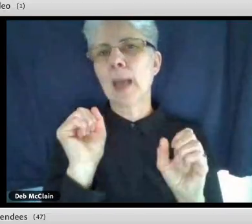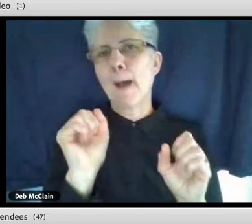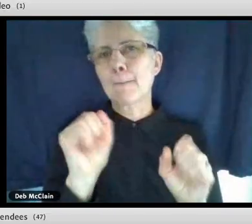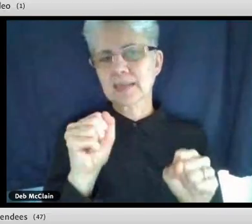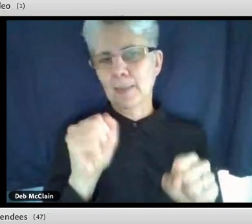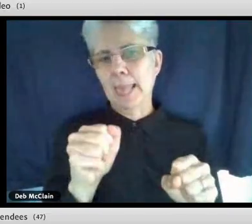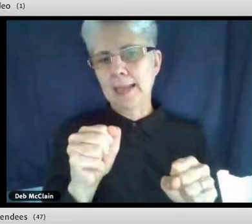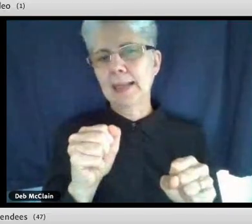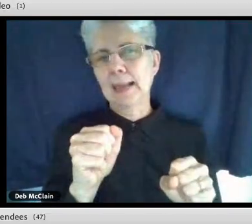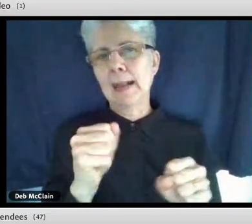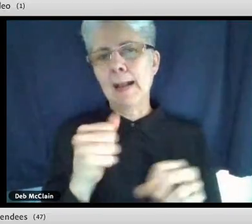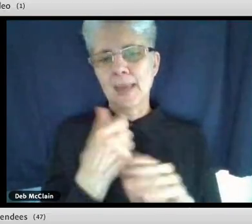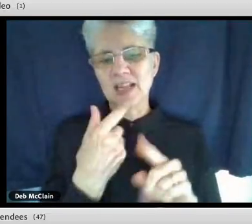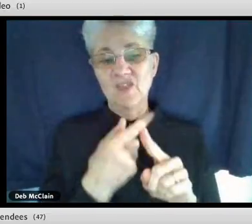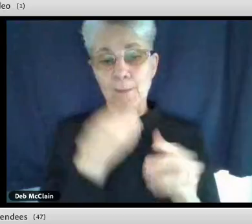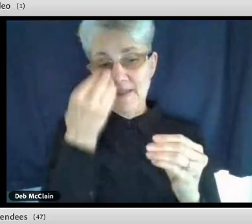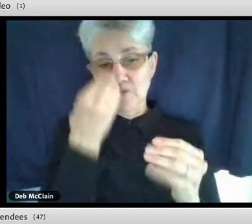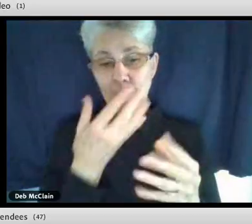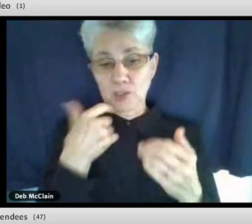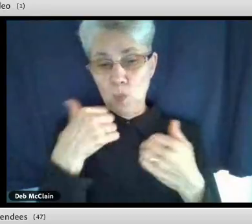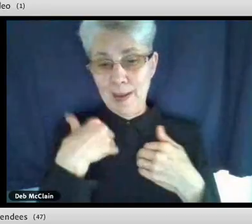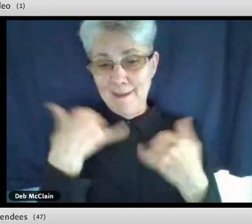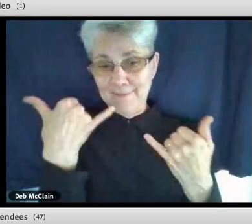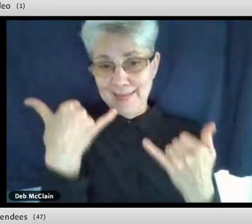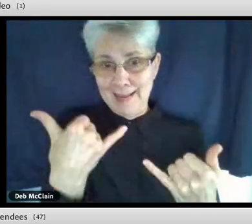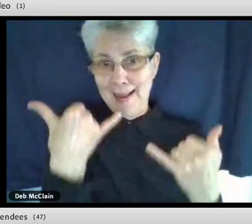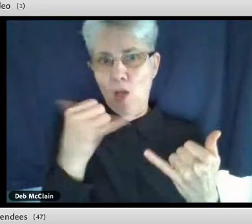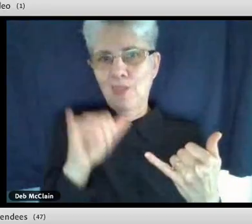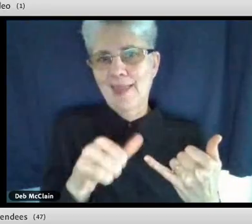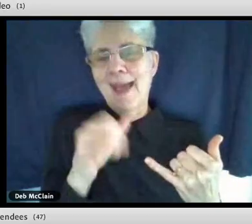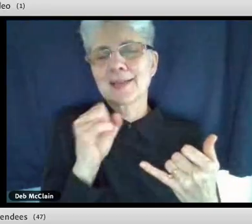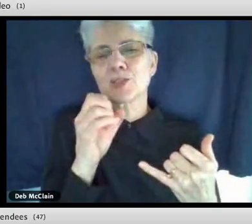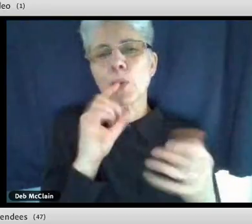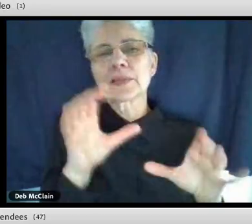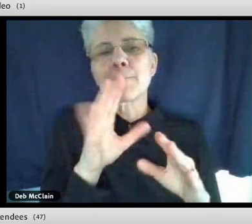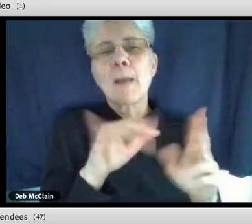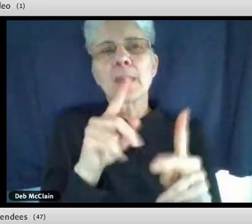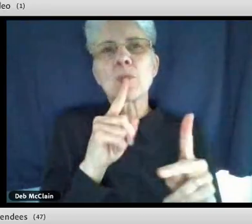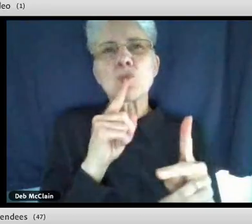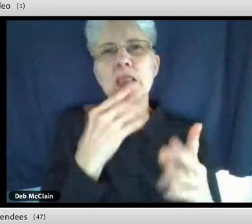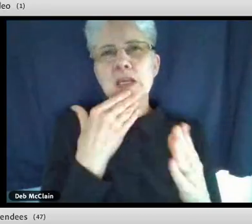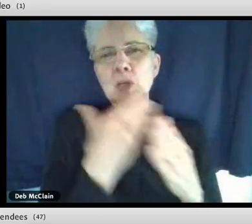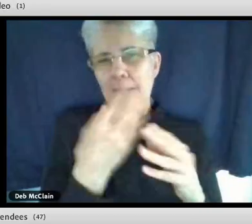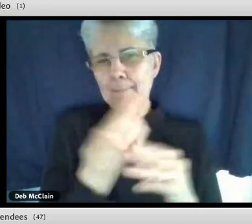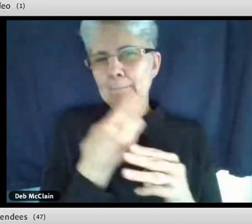based on the information at hand, so... And it's done by people who are really good at math,